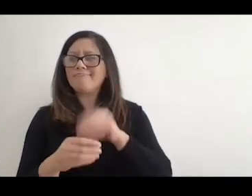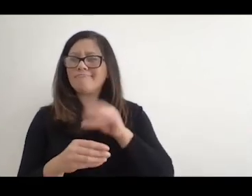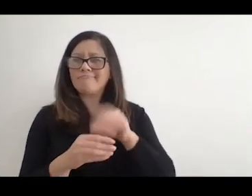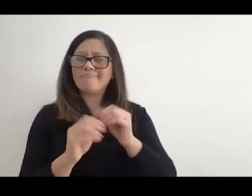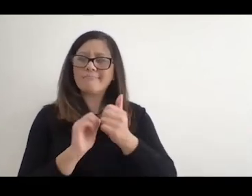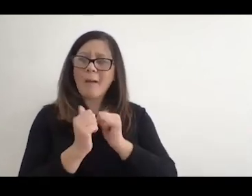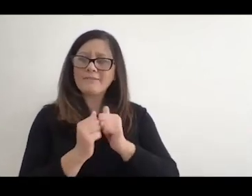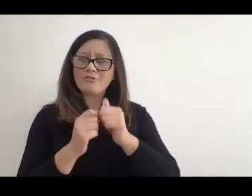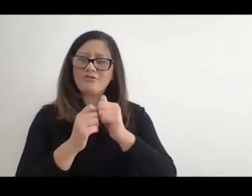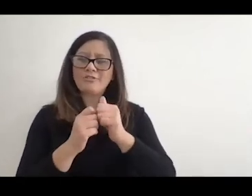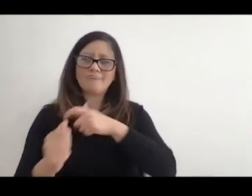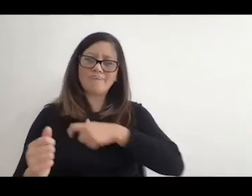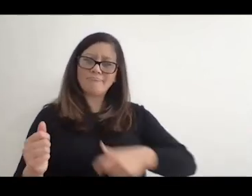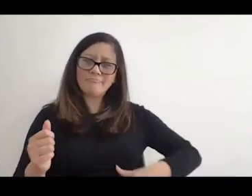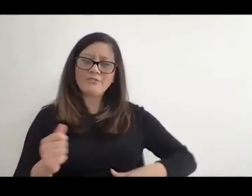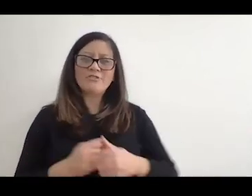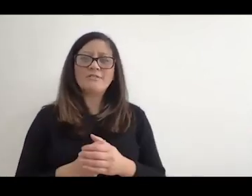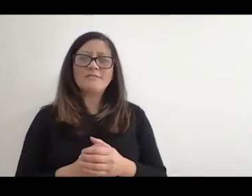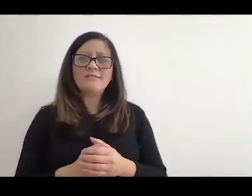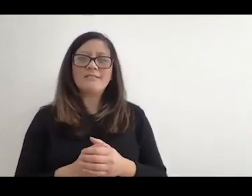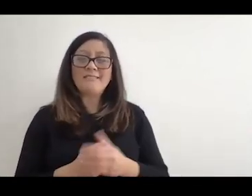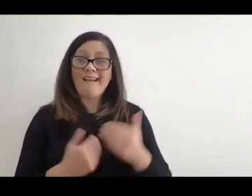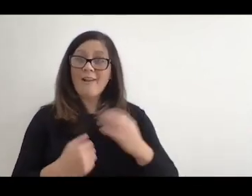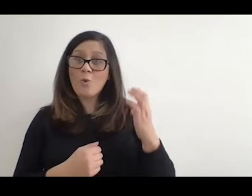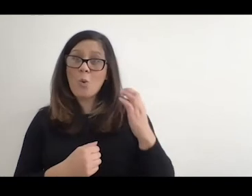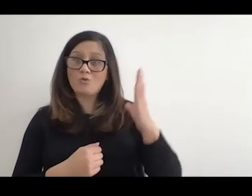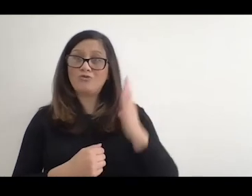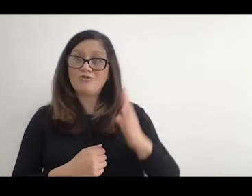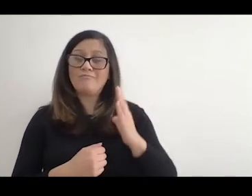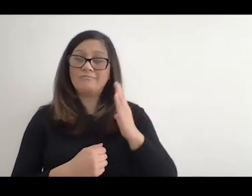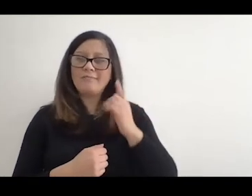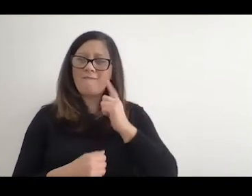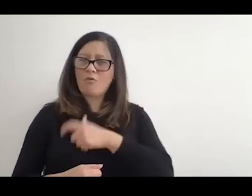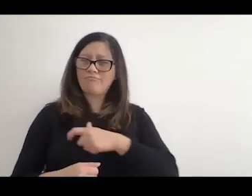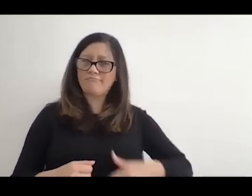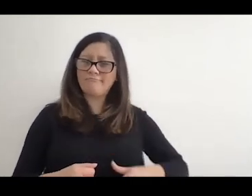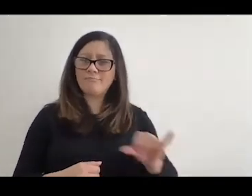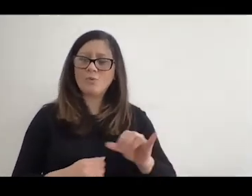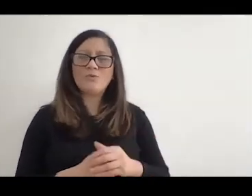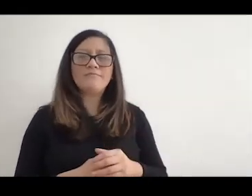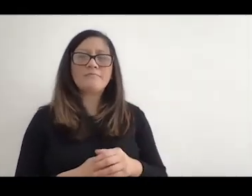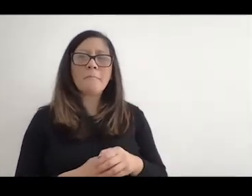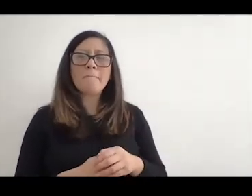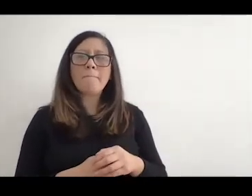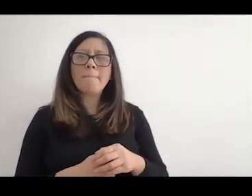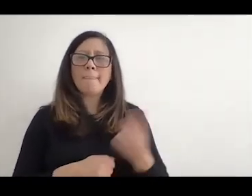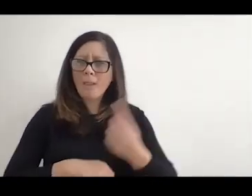My pageant coach actually asked me why I never buttoned the left cuff.